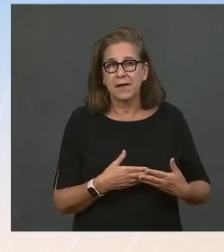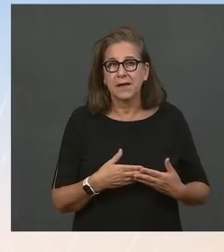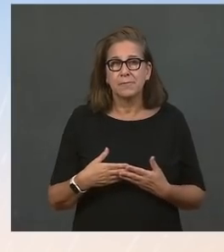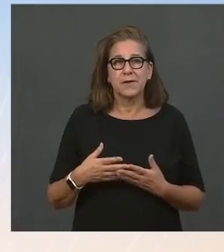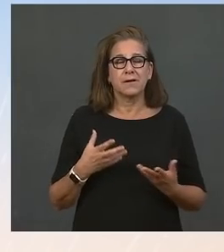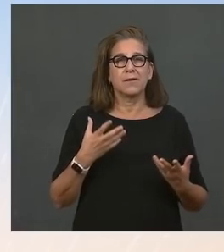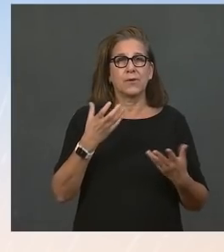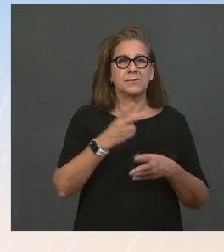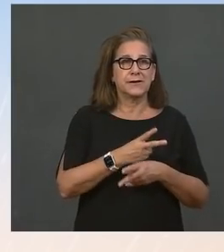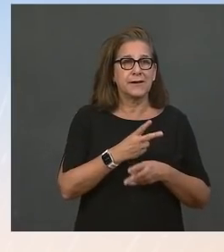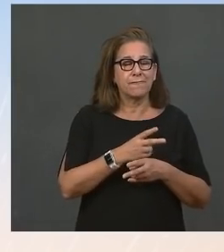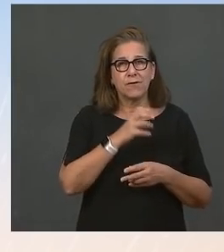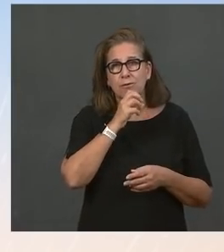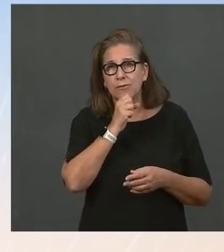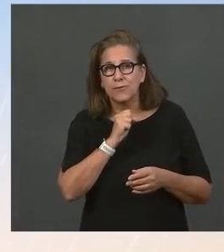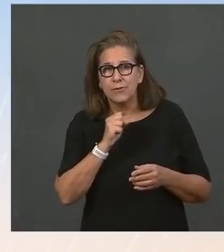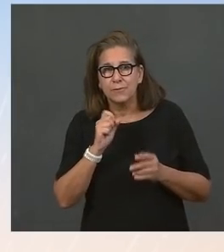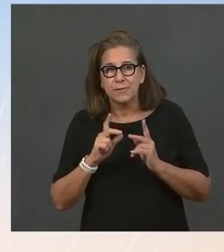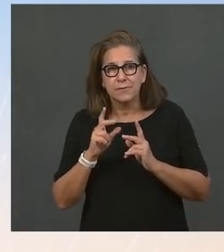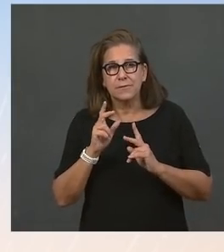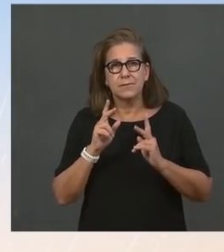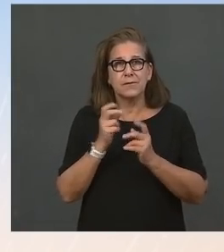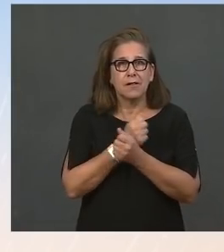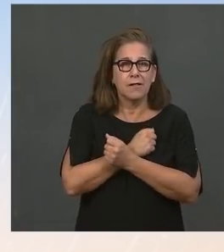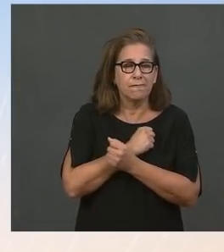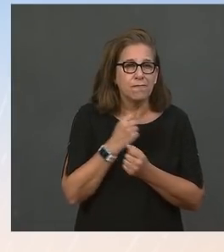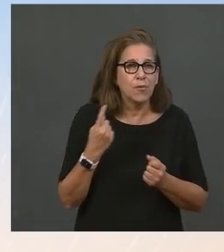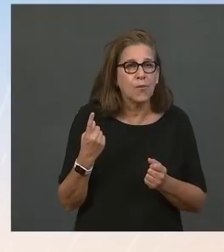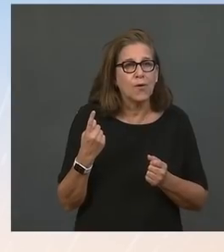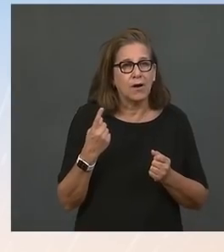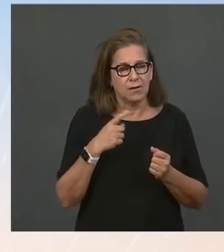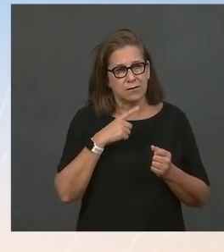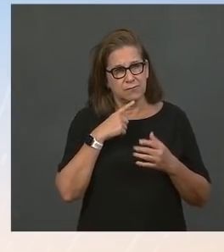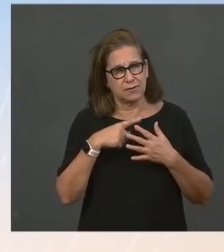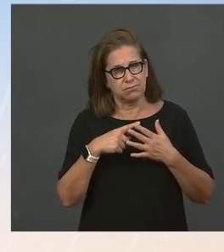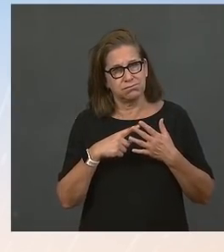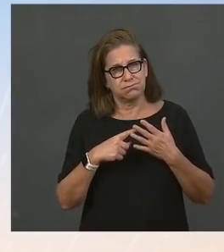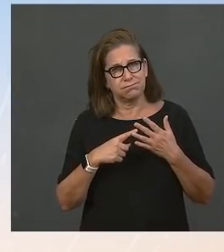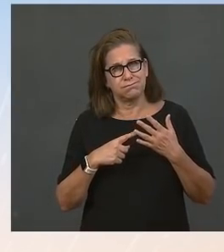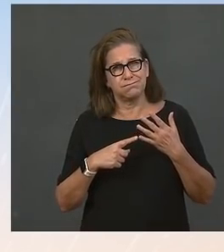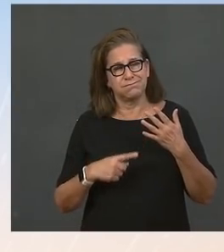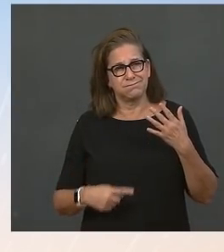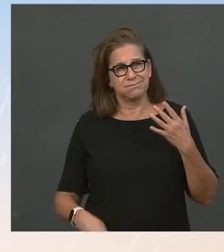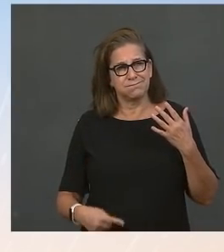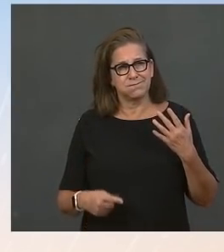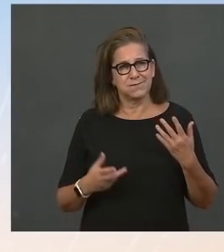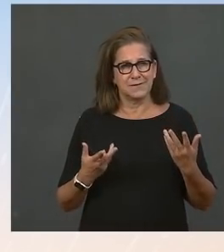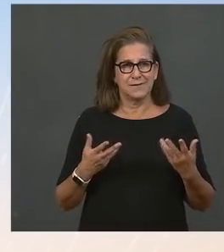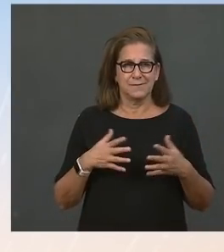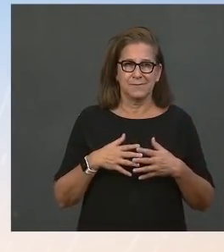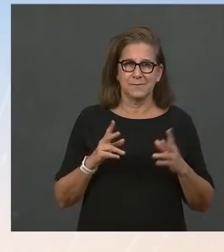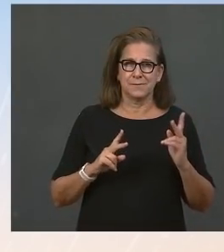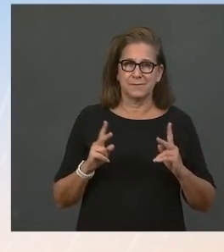the audience was really the public and the American people. And the vast majority of questions came from individuals in the audience last night.